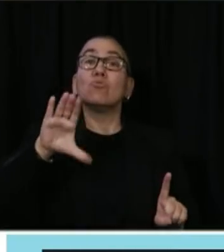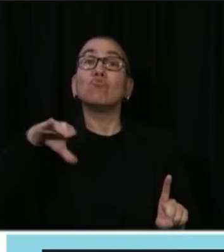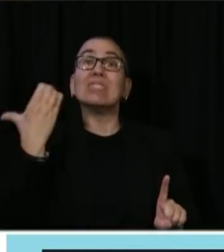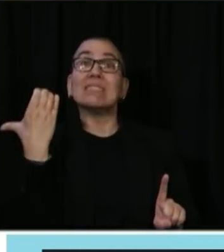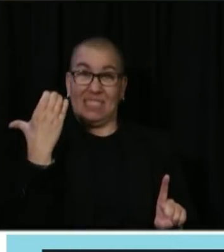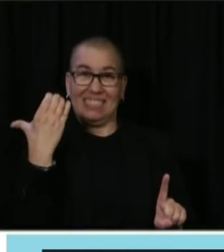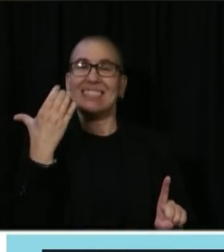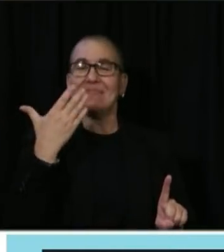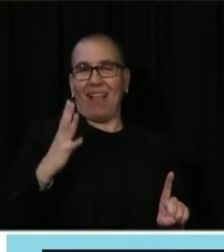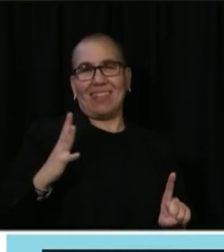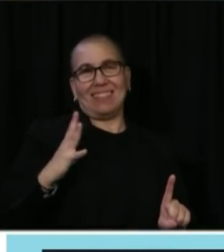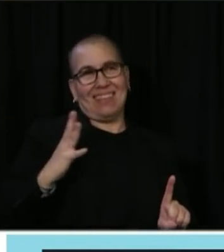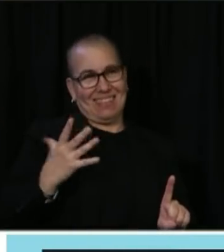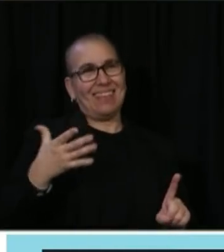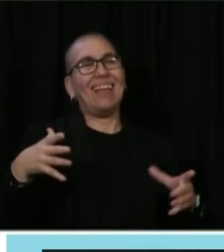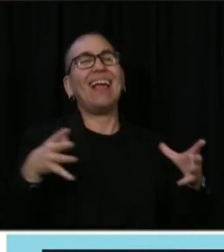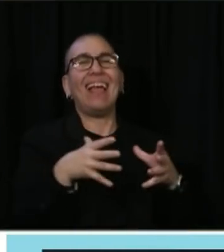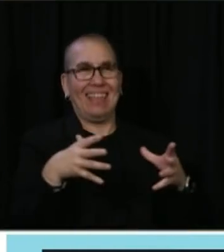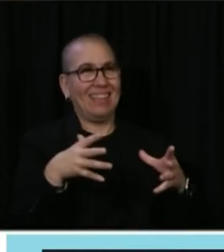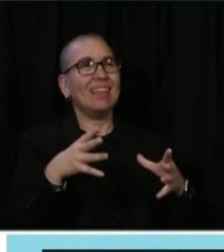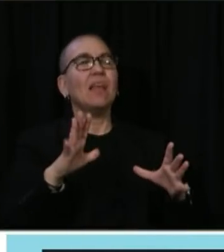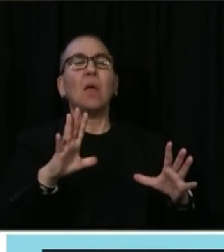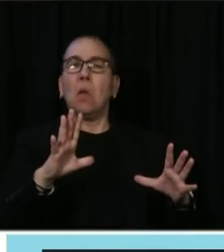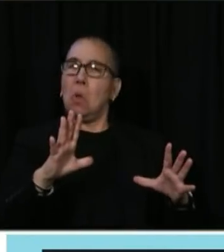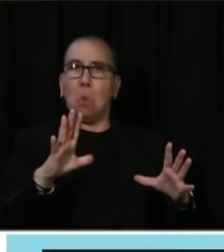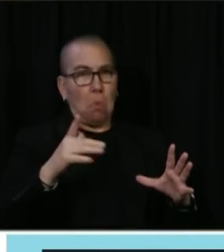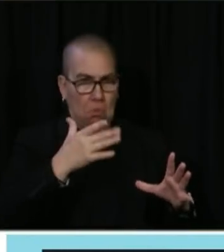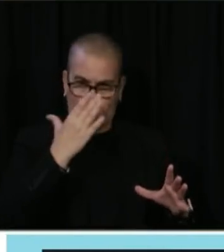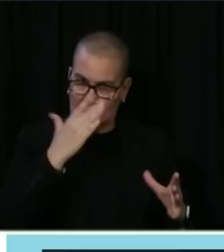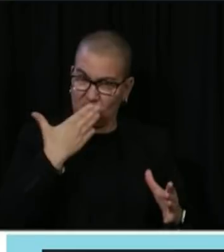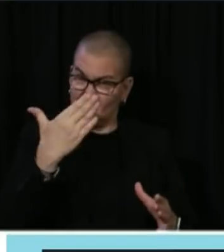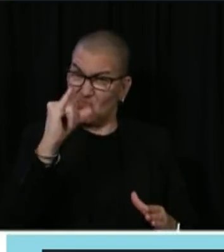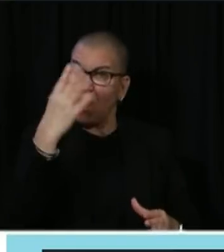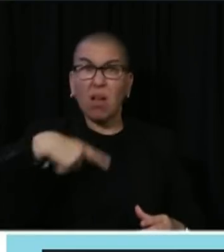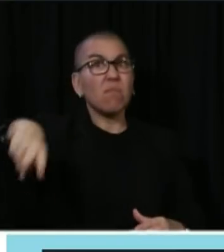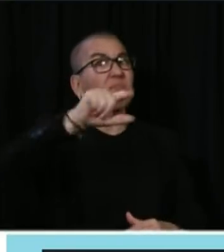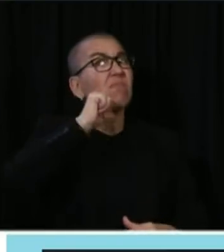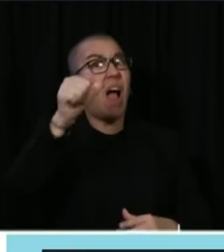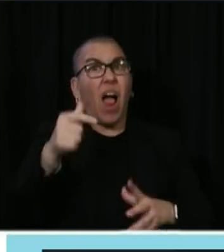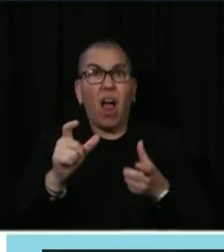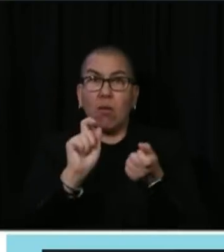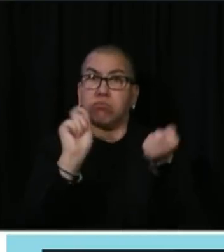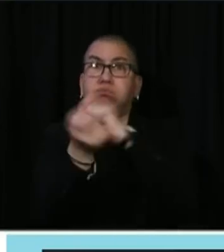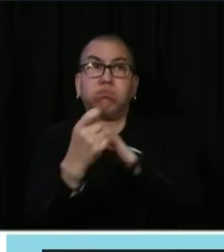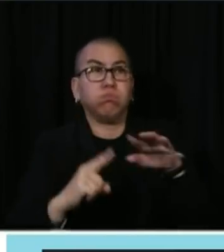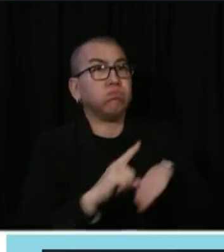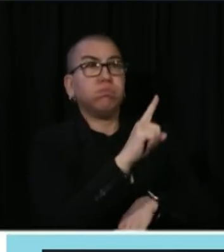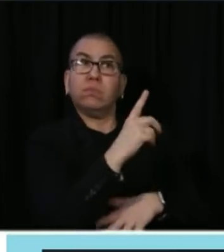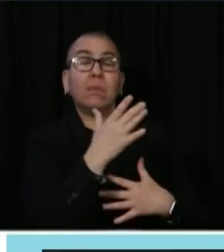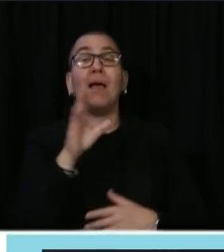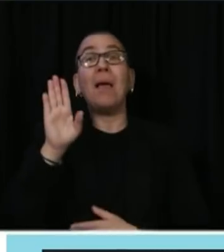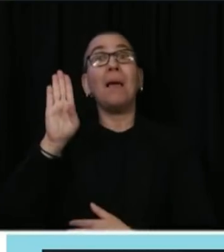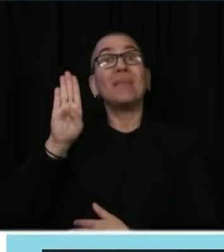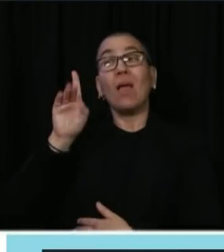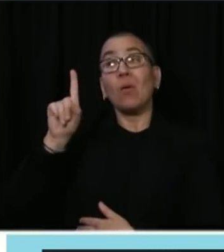THINGS RIGHT AND MINNESOTANS DID THAT.